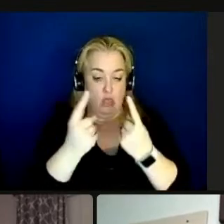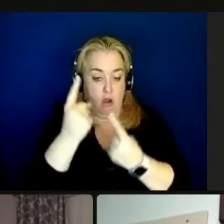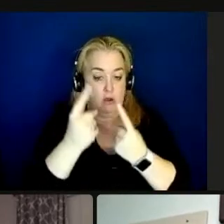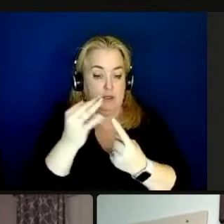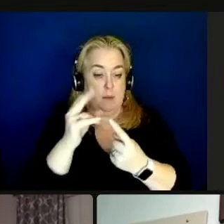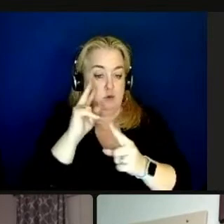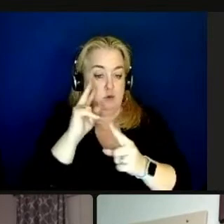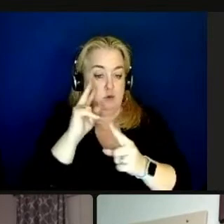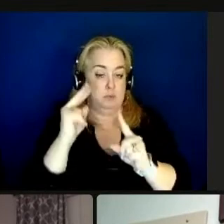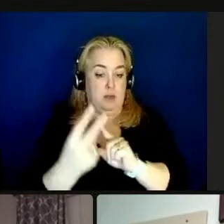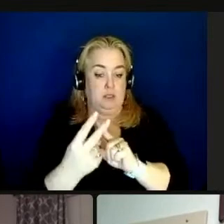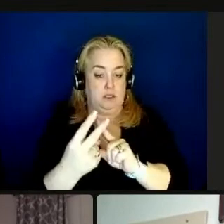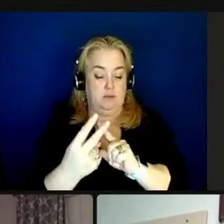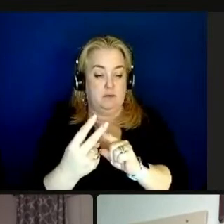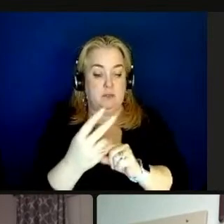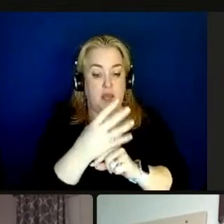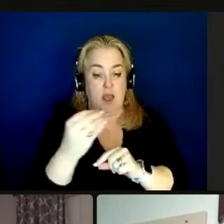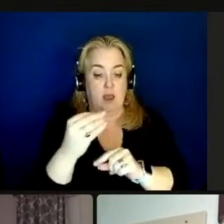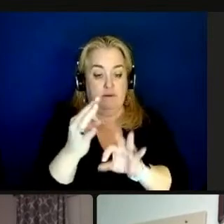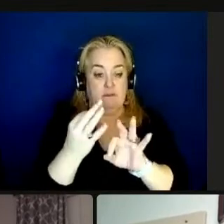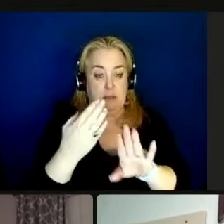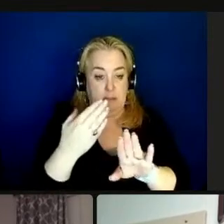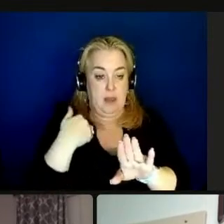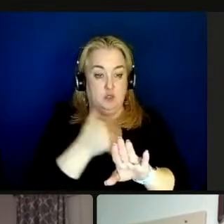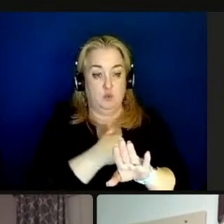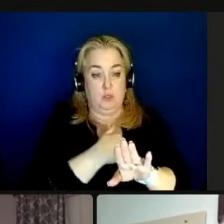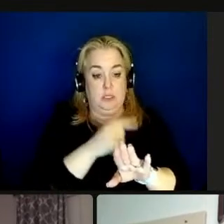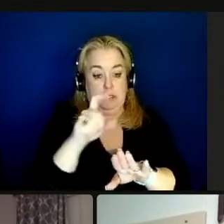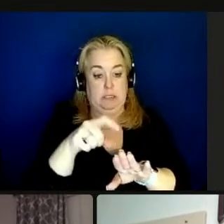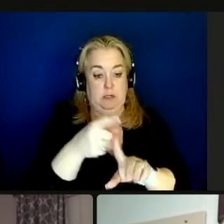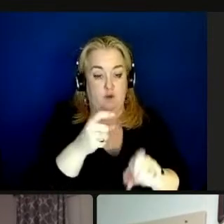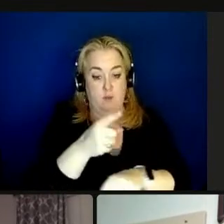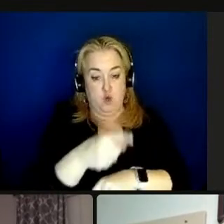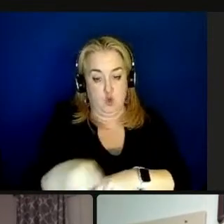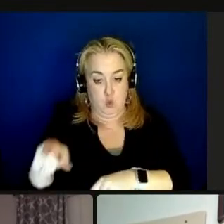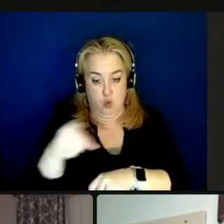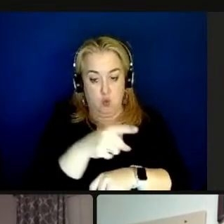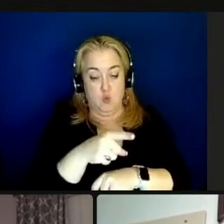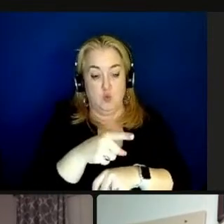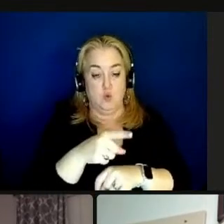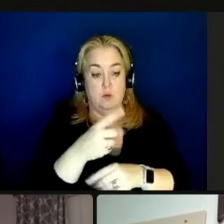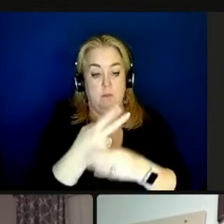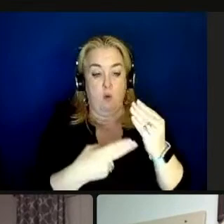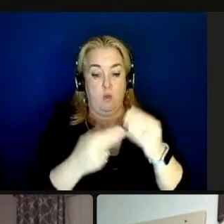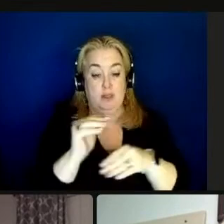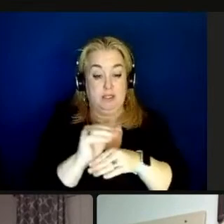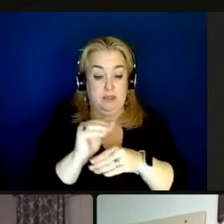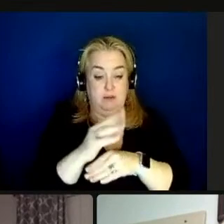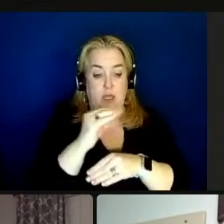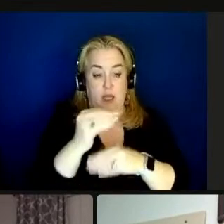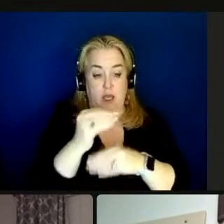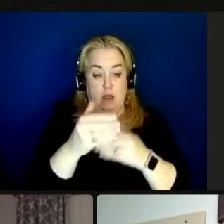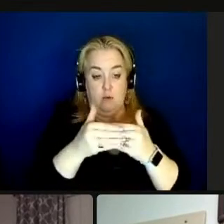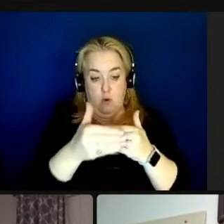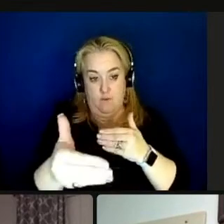SO WE ARE INTO THAT WORK RIGHT NOW AND I JUST WANTED TO GIVE